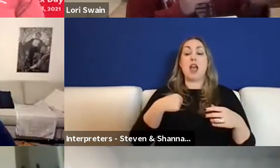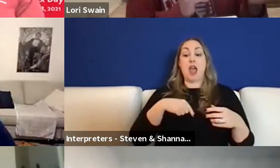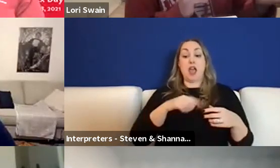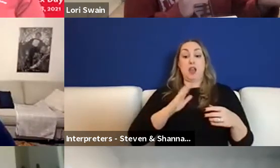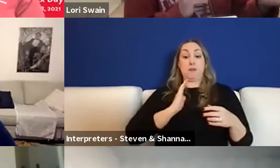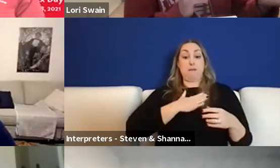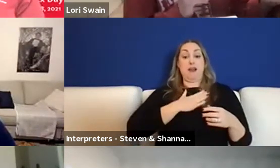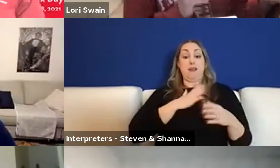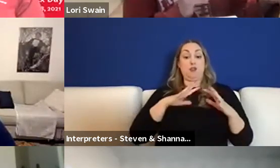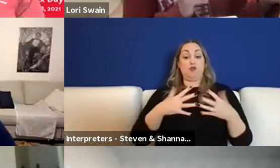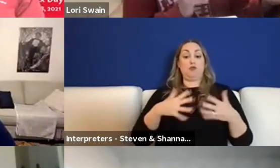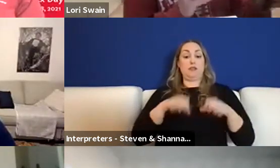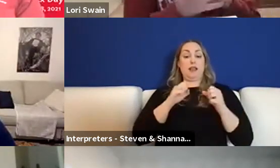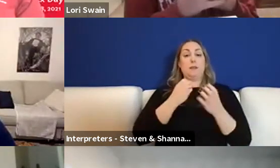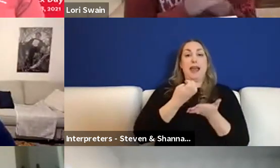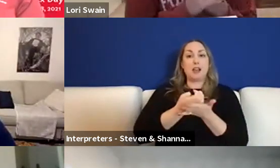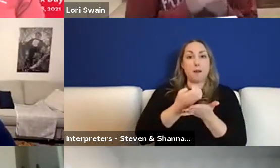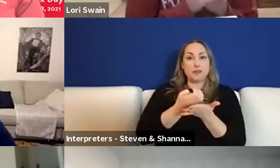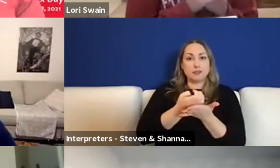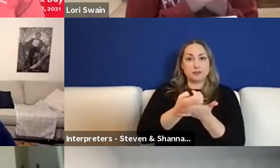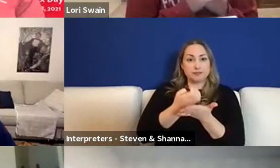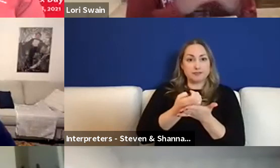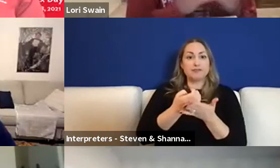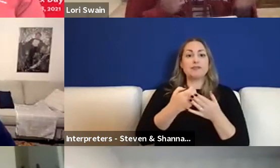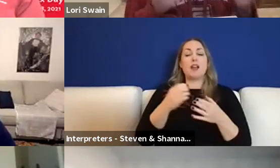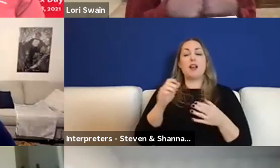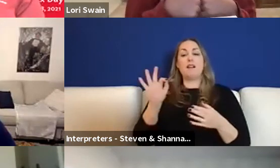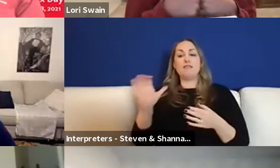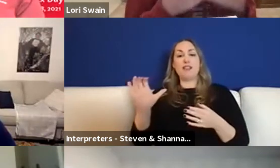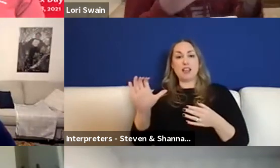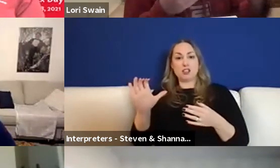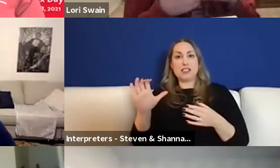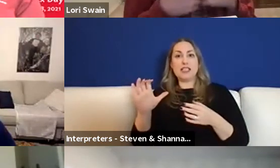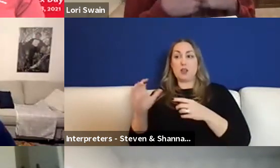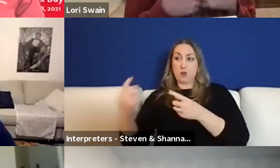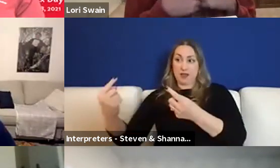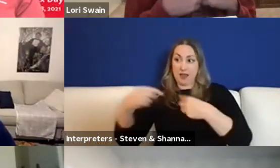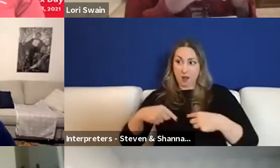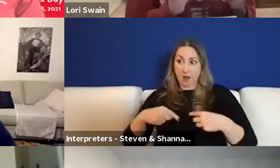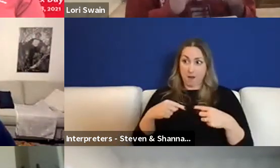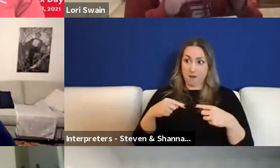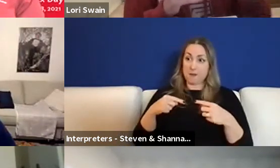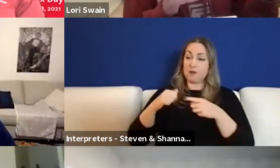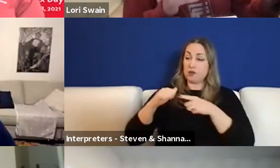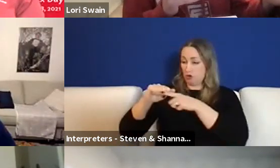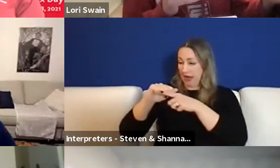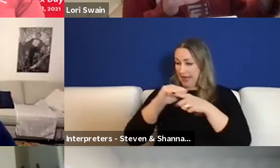semester, we had our economics faculty, attend our meetings, and then they trained our counselors, just like Peter had done the